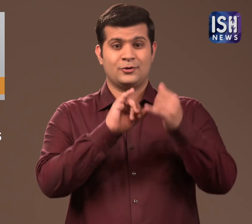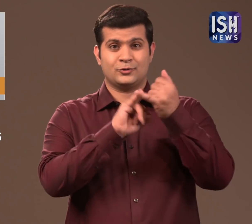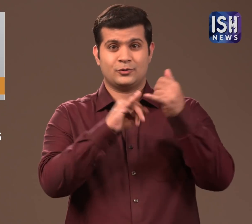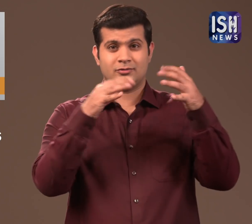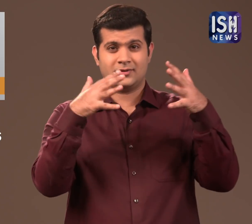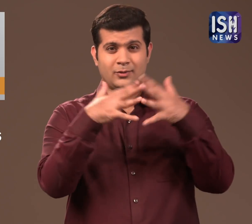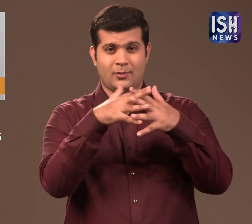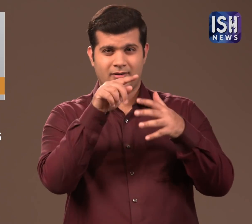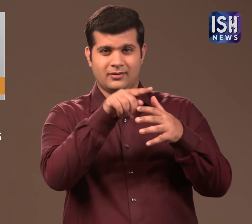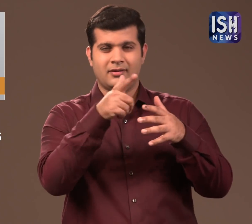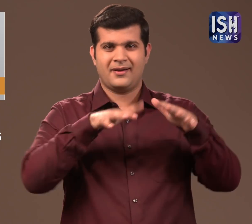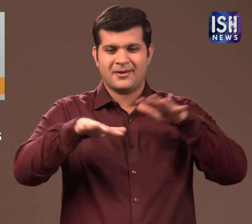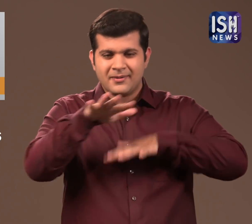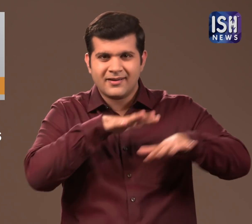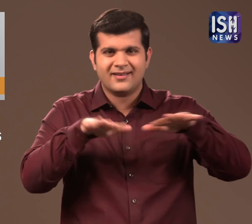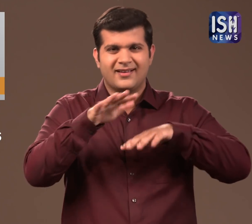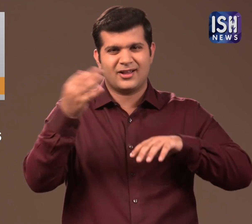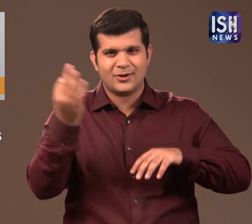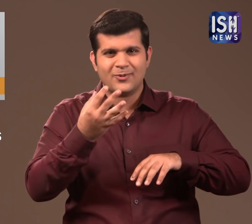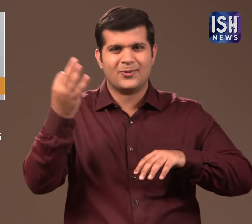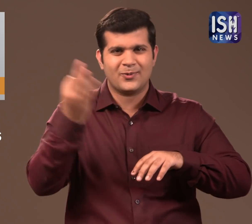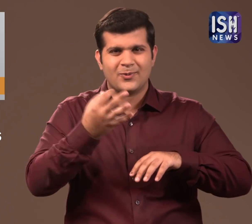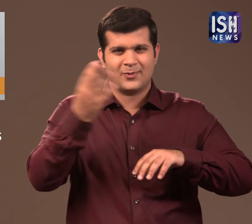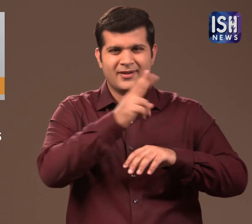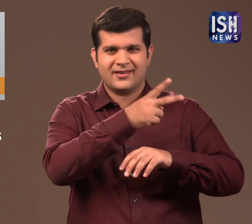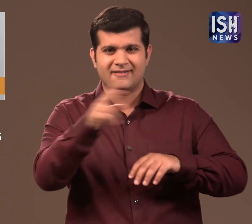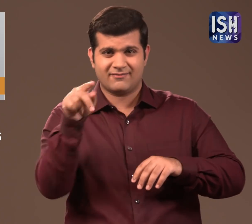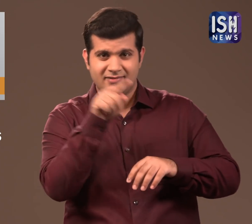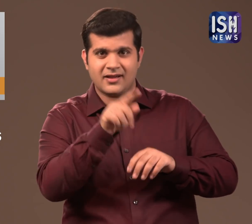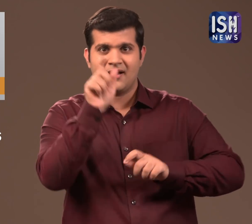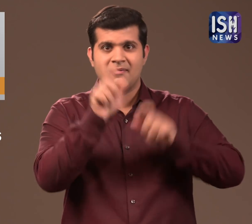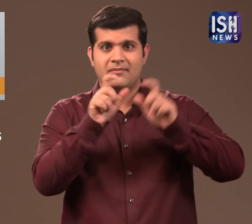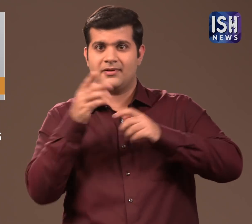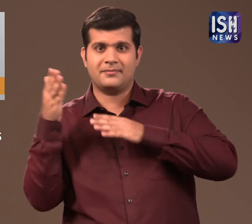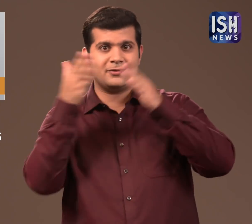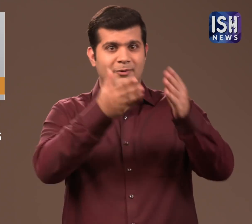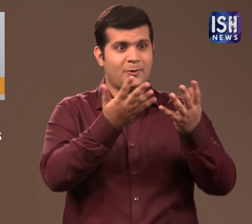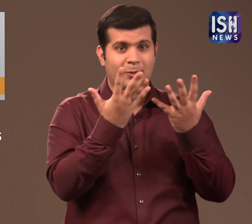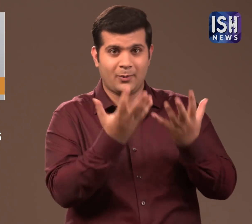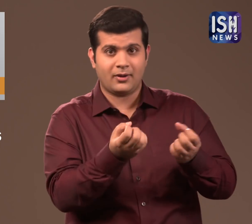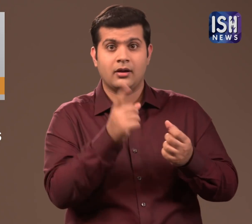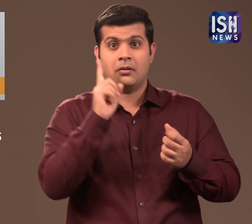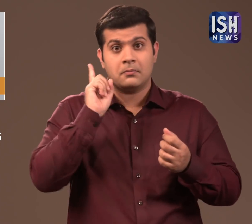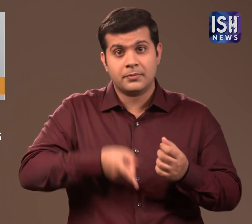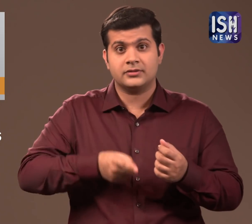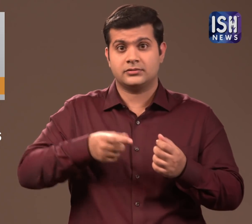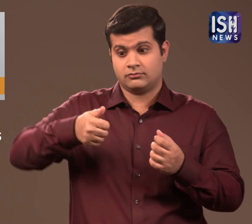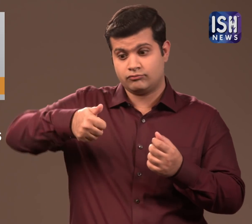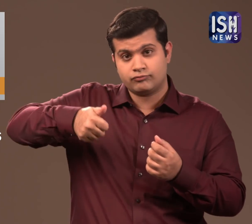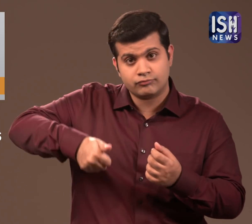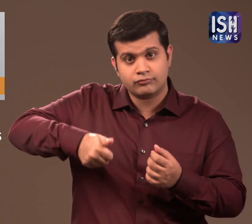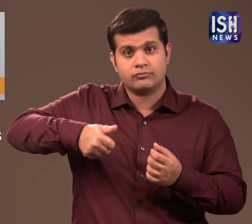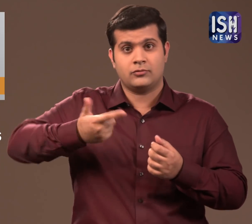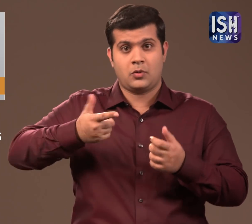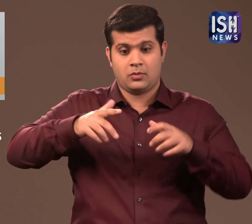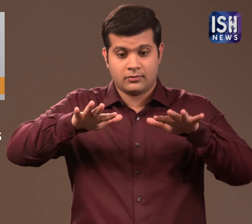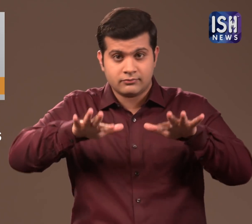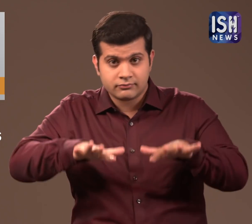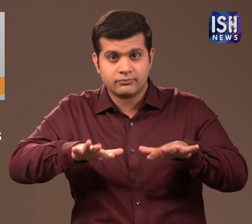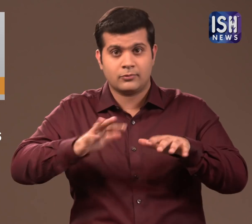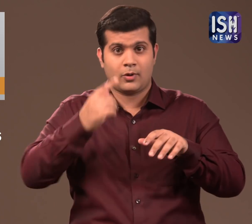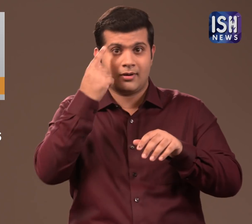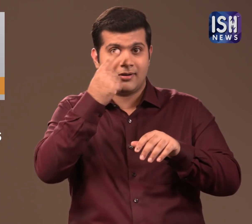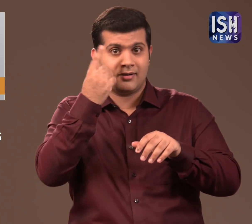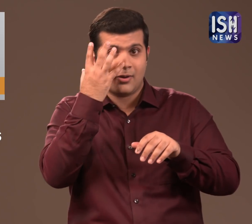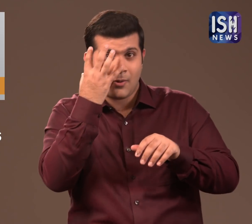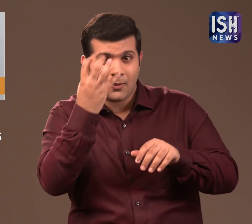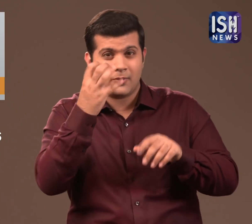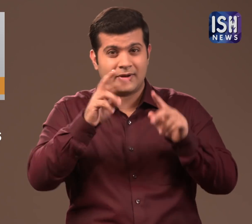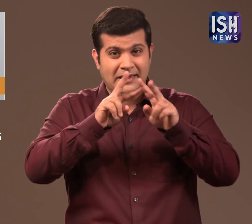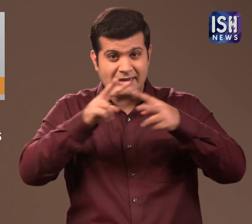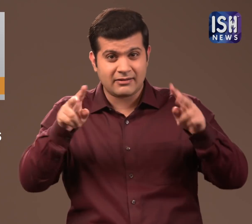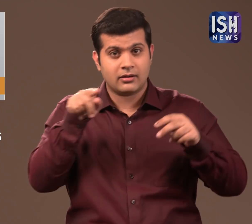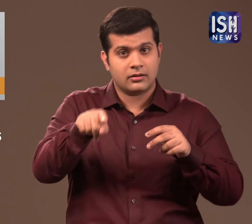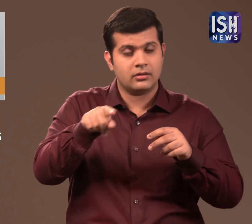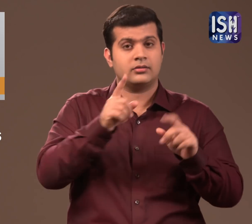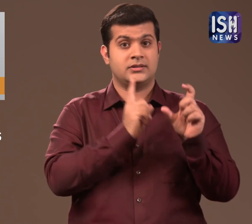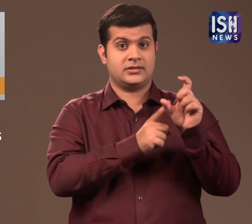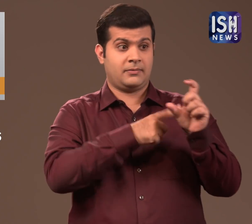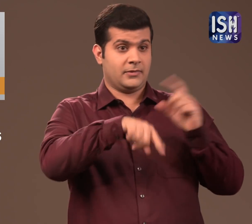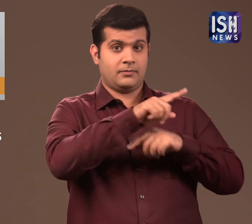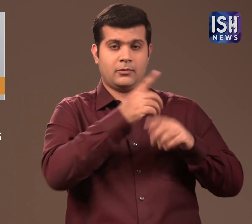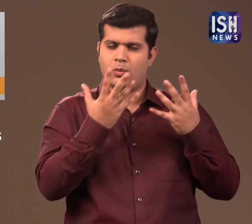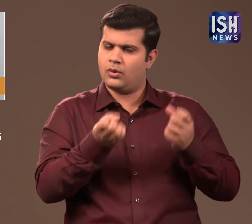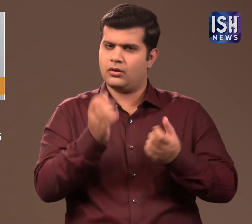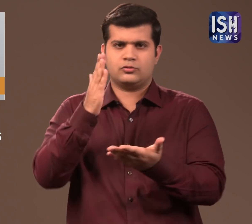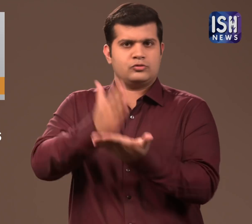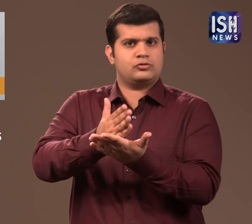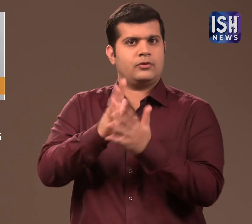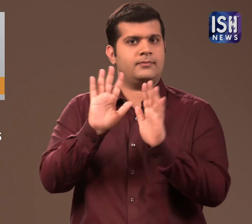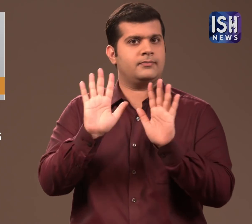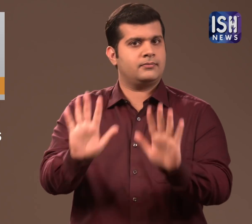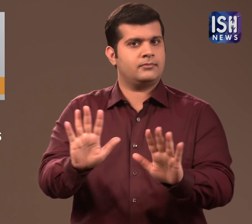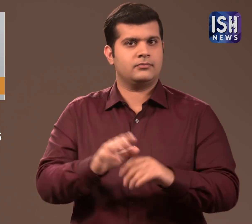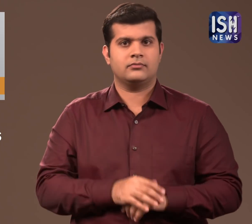The CPI(M) wants to stop using biometrics for all social welfare schemes.